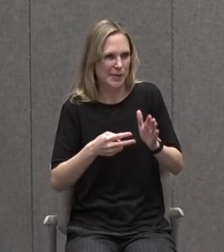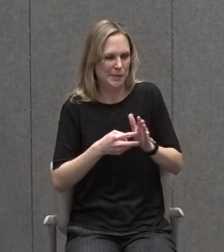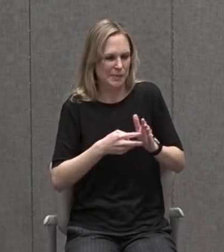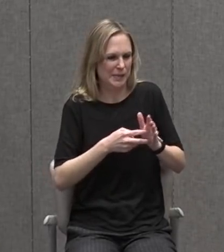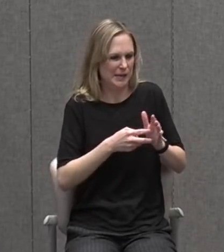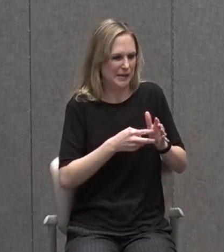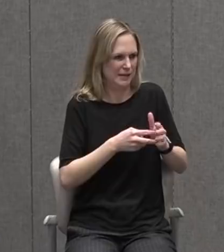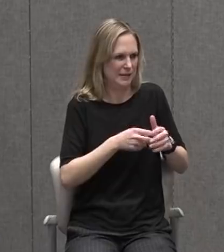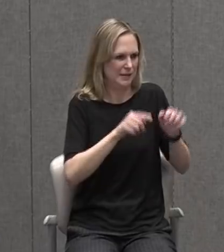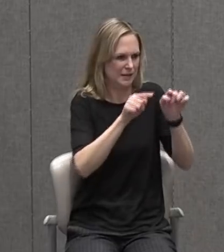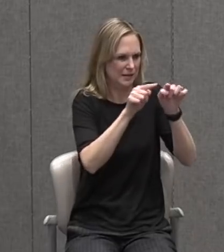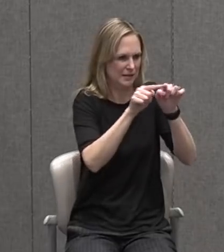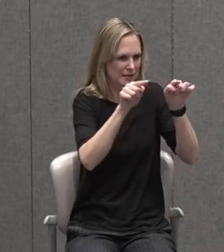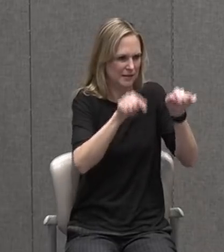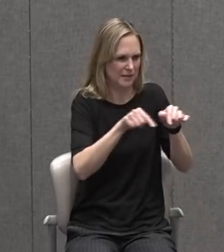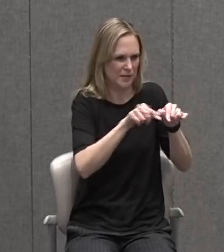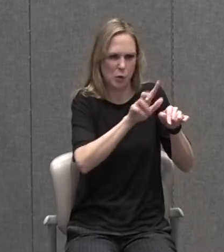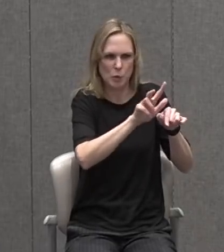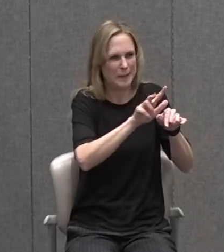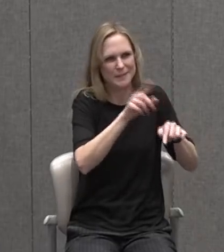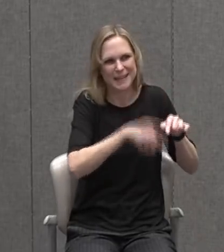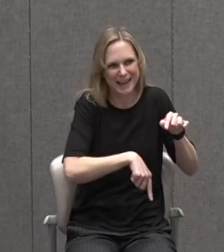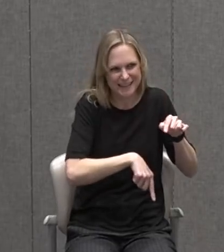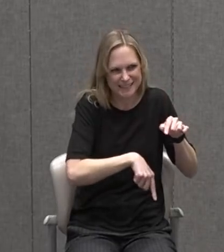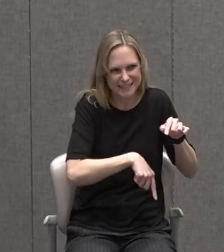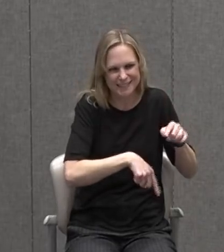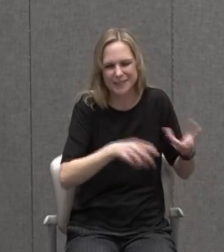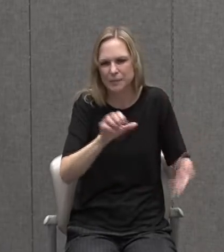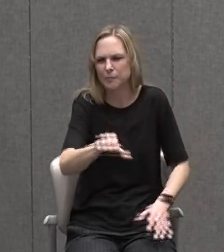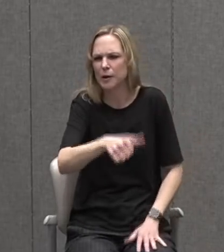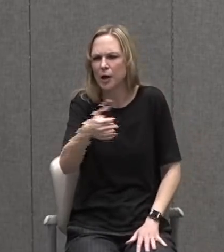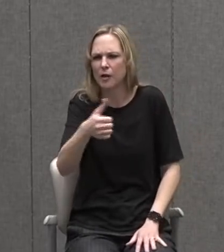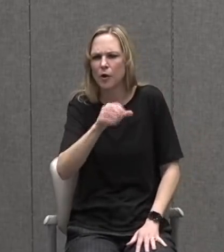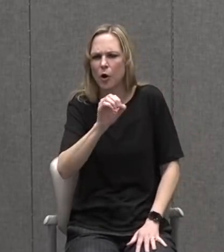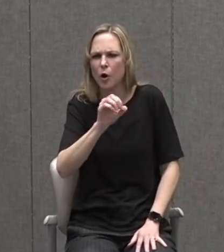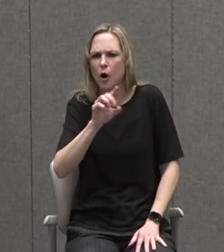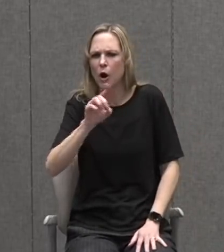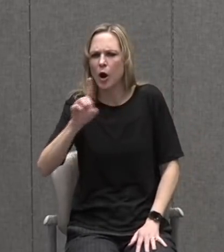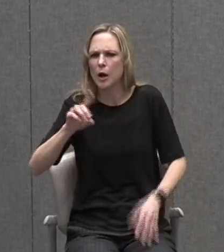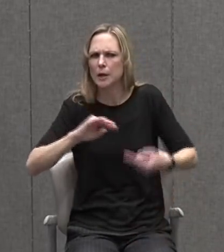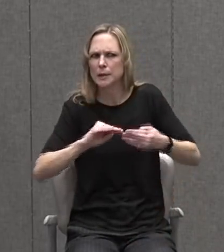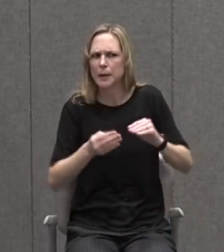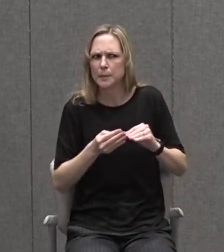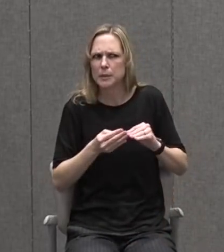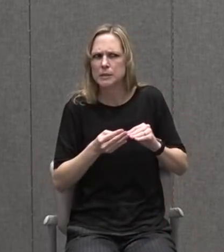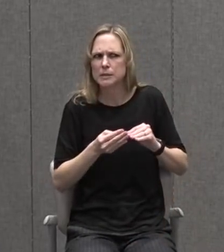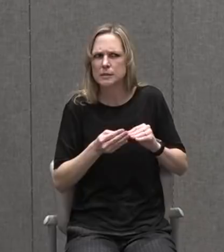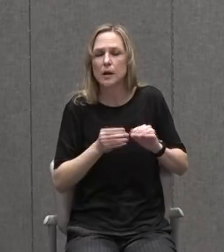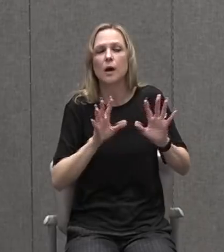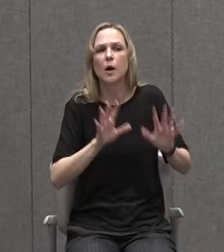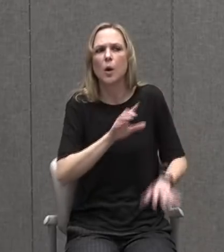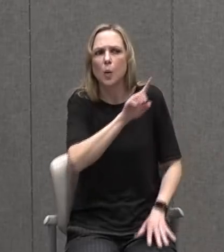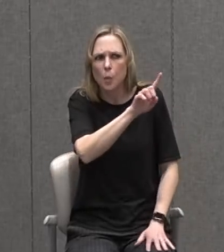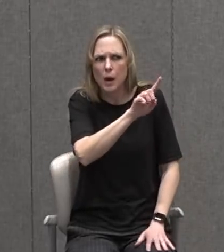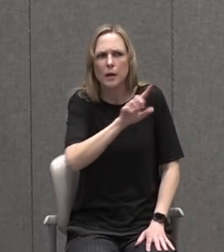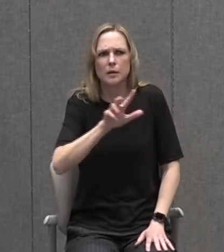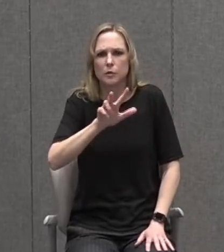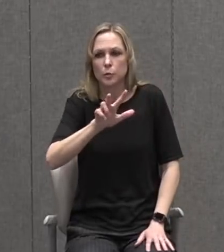so what could I use? We have some odd numbers here, one, three, five, oh you're right, let's use five.